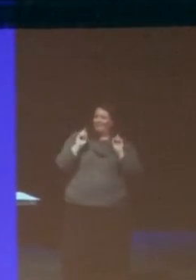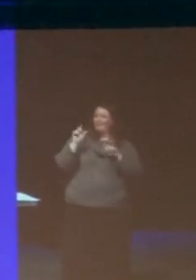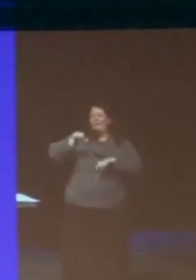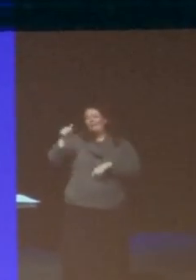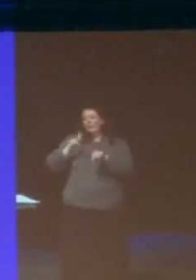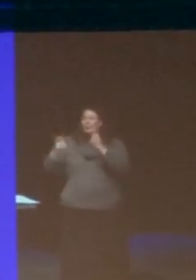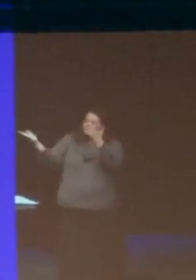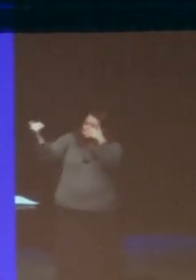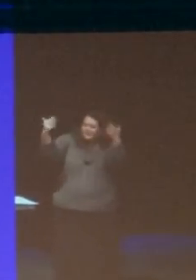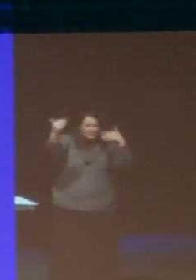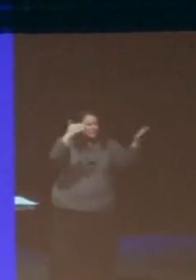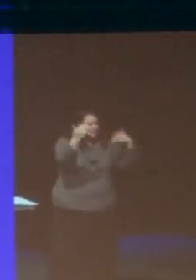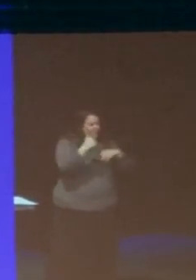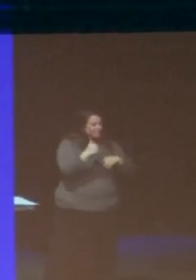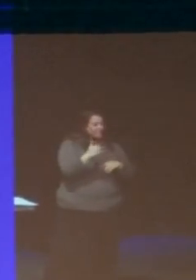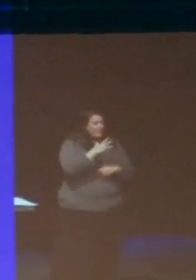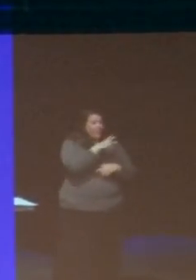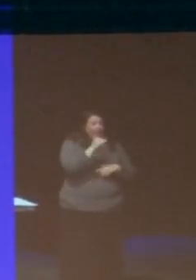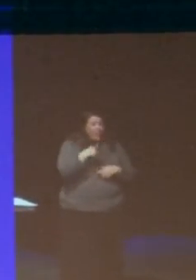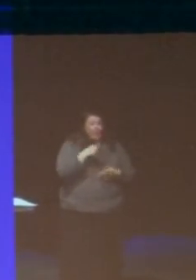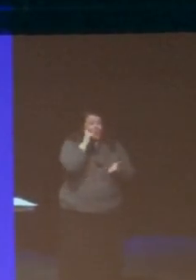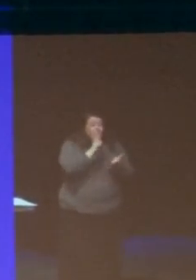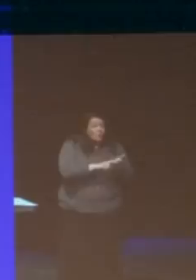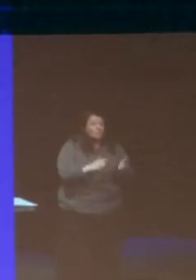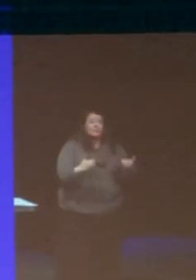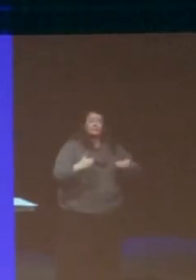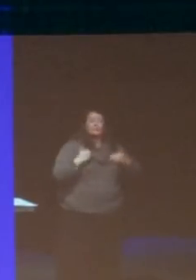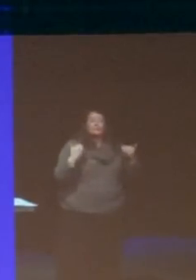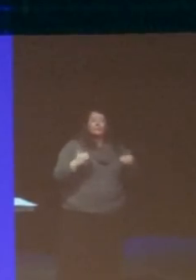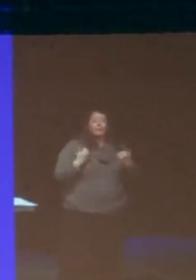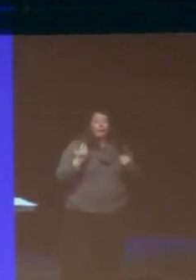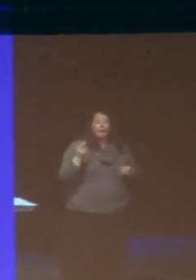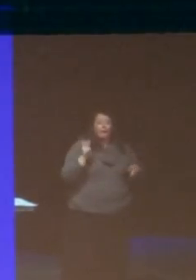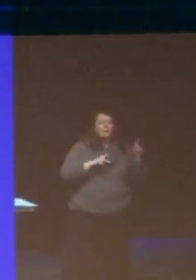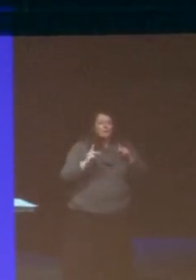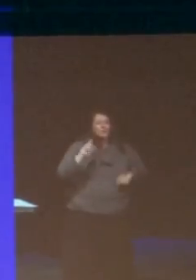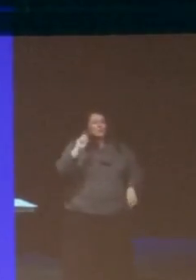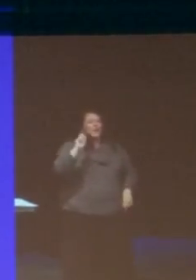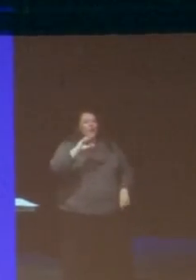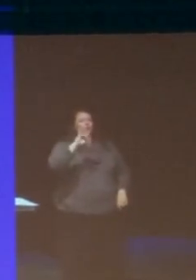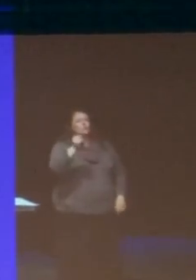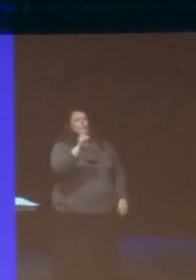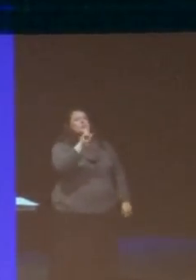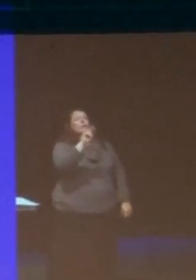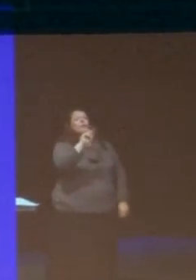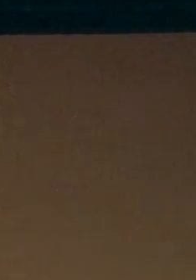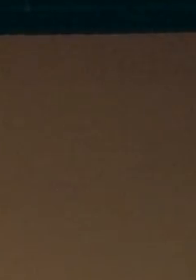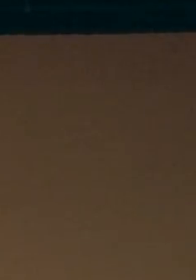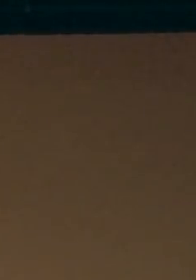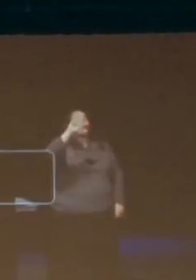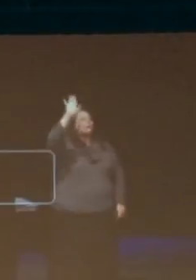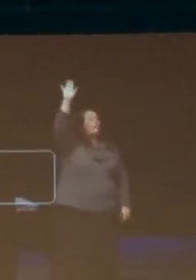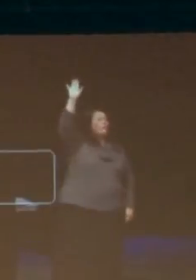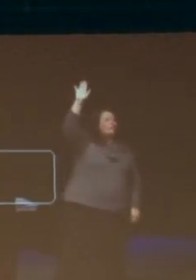thank you for sharing this with everyone and telling others to come and encouraging them to come this evening. I'd like to know where